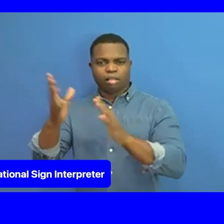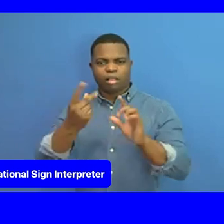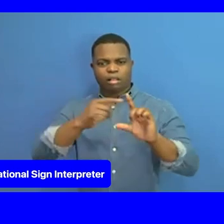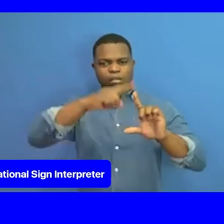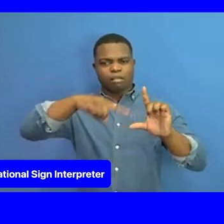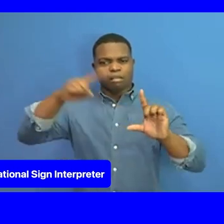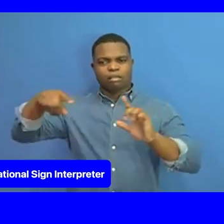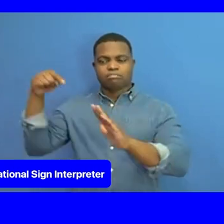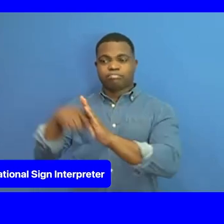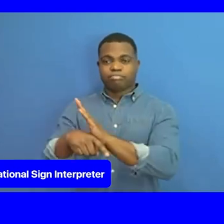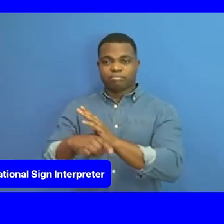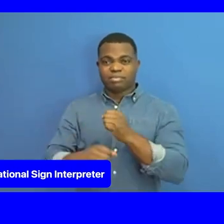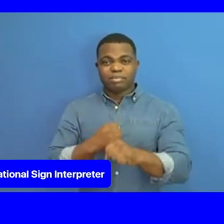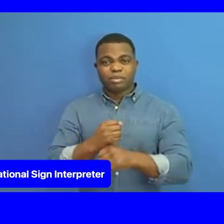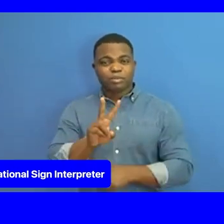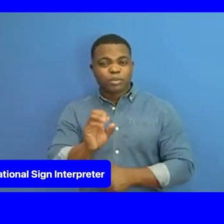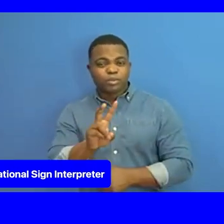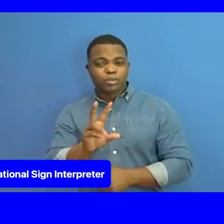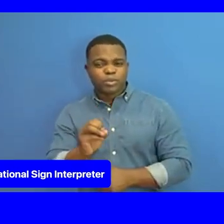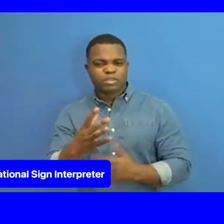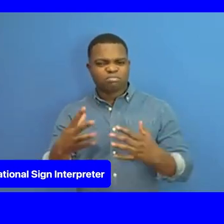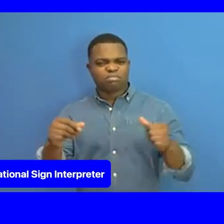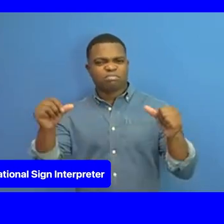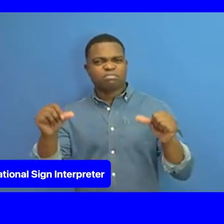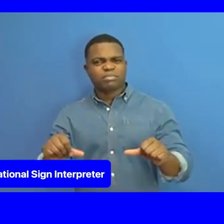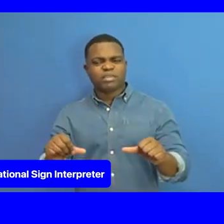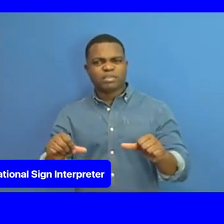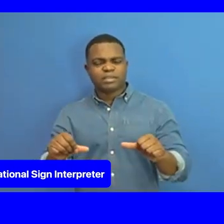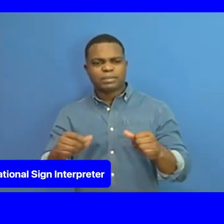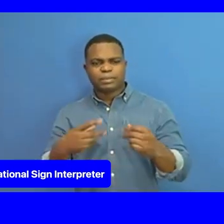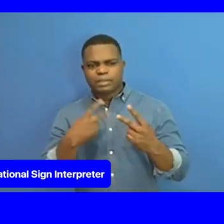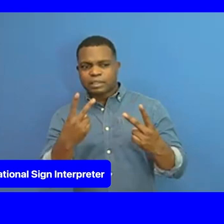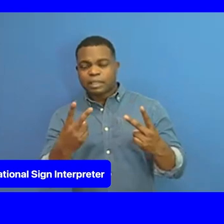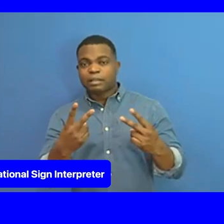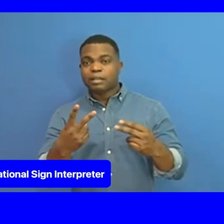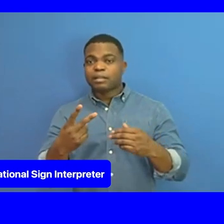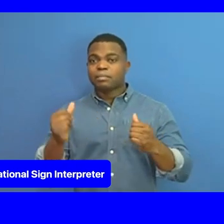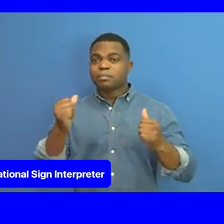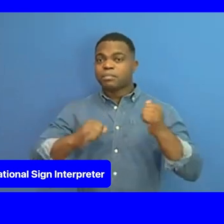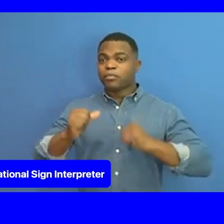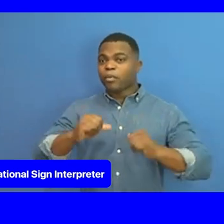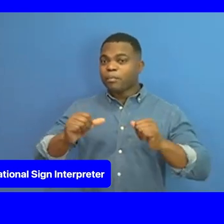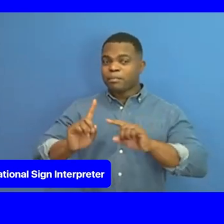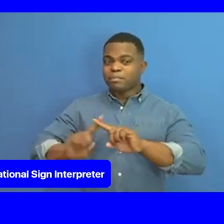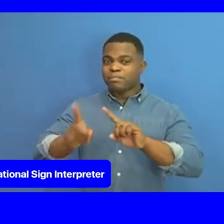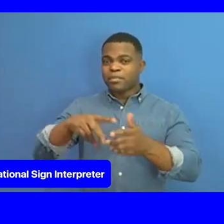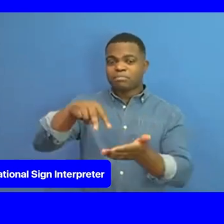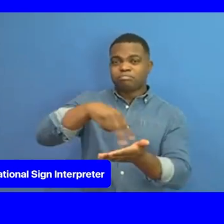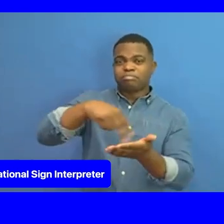and these challenges added to more structural difficulties like market and sector fragmentation,